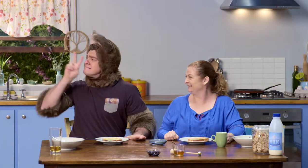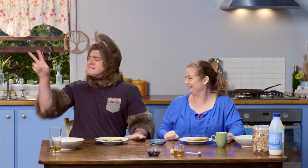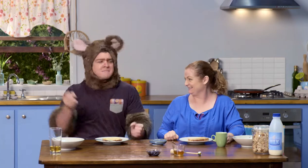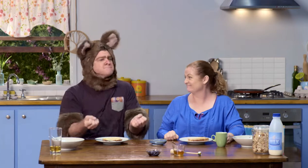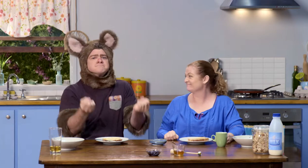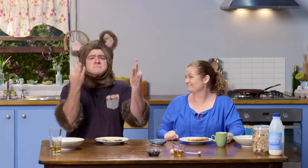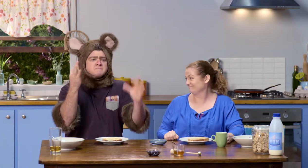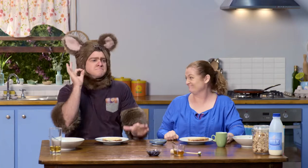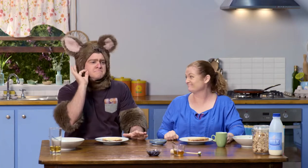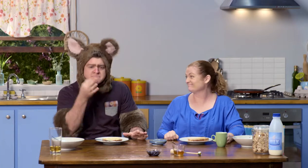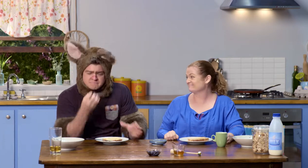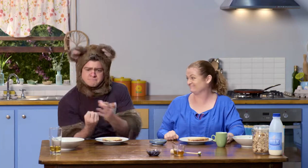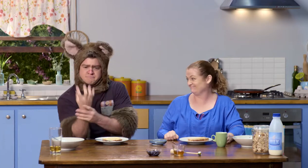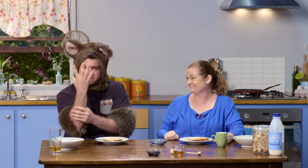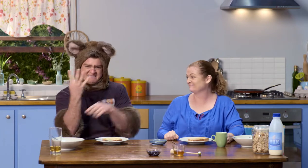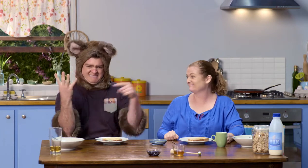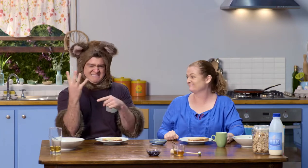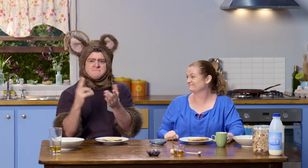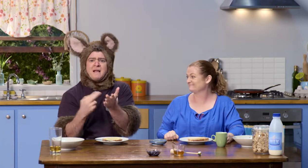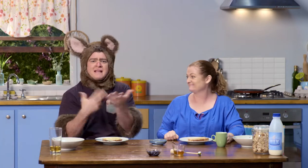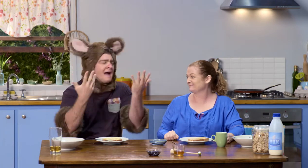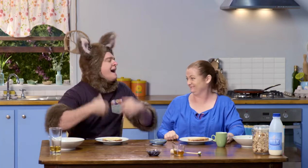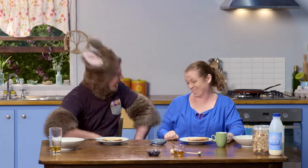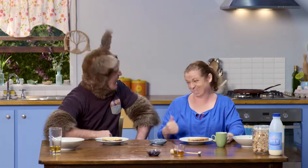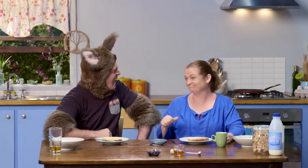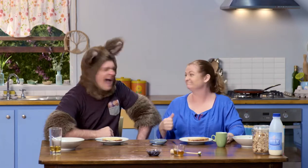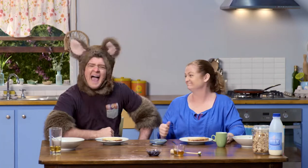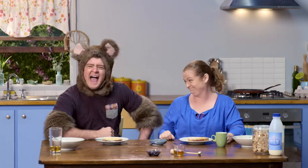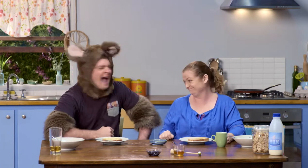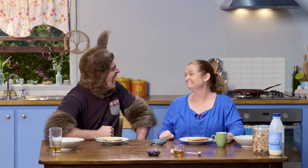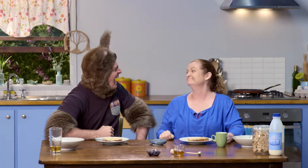Well, it's no wonder there are no flowers that grow butter. Makes sense now.